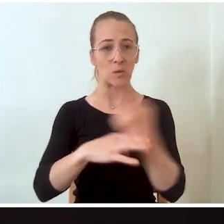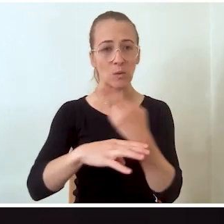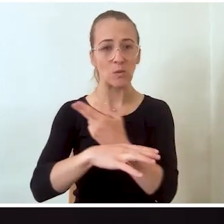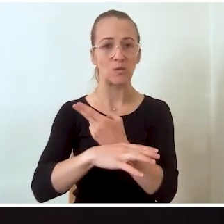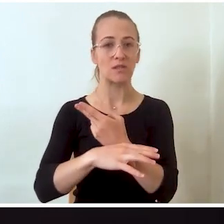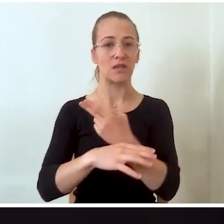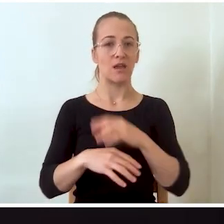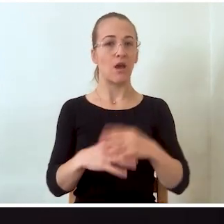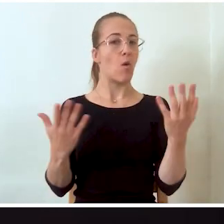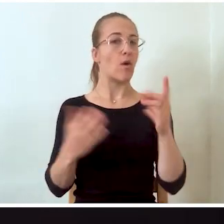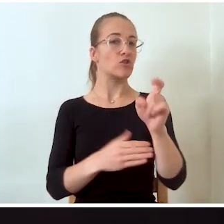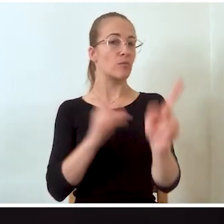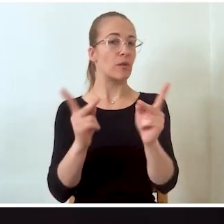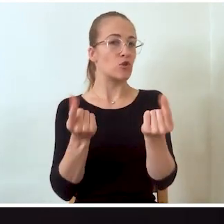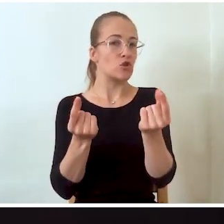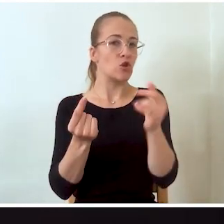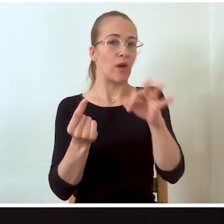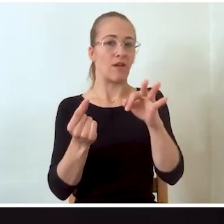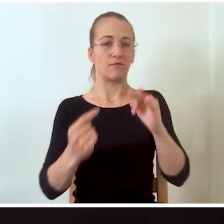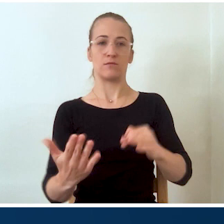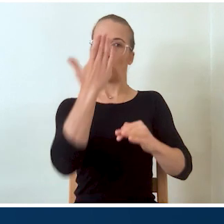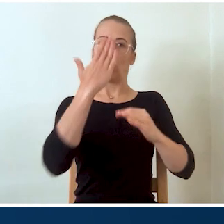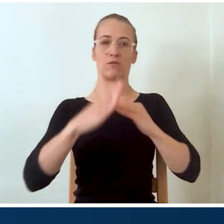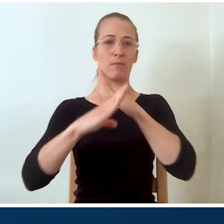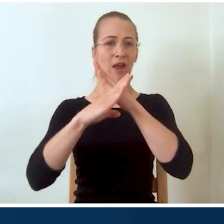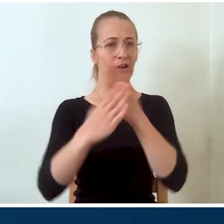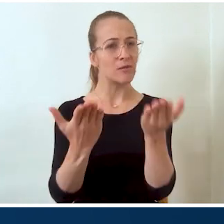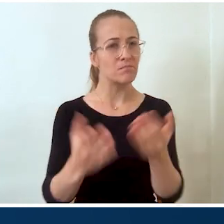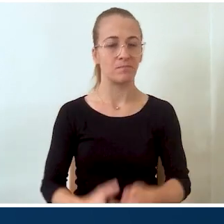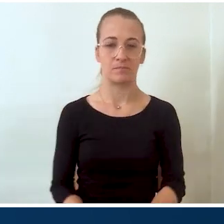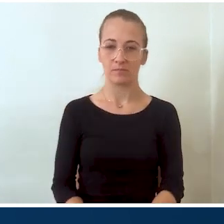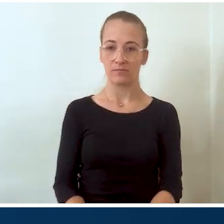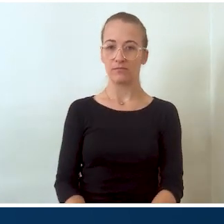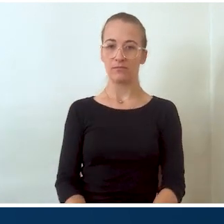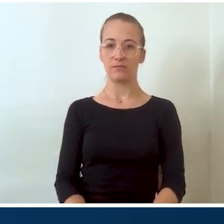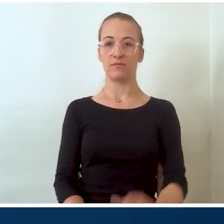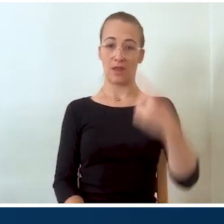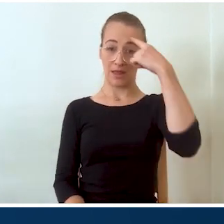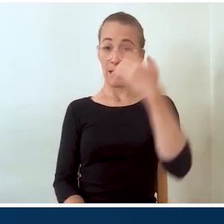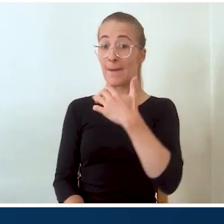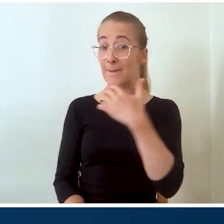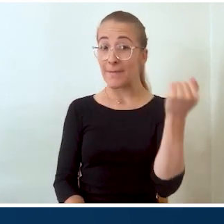What should people do when this happens? I think the best thing to do here is educate yourself.